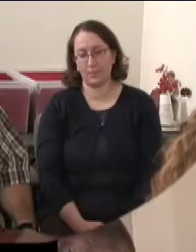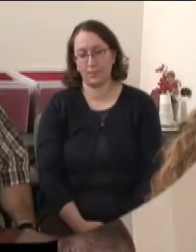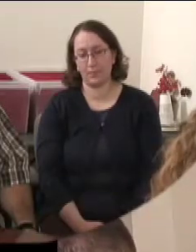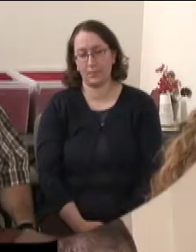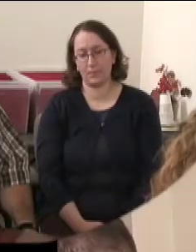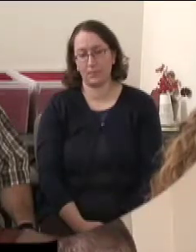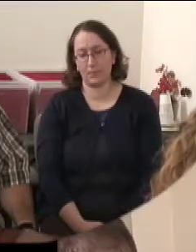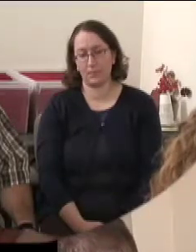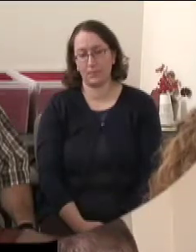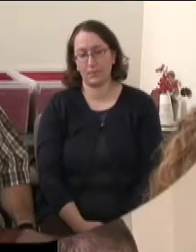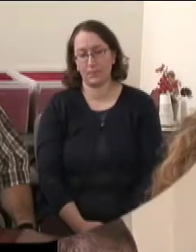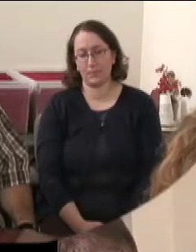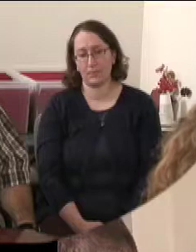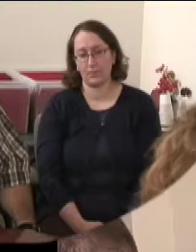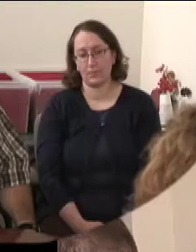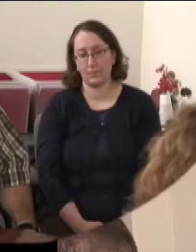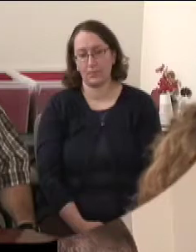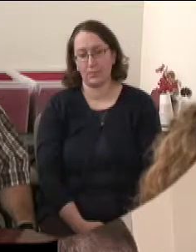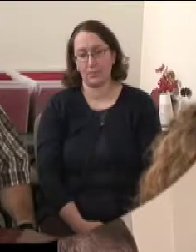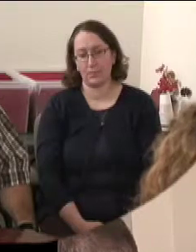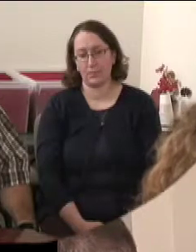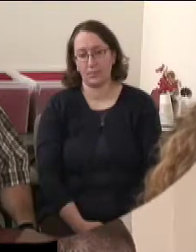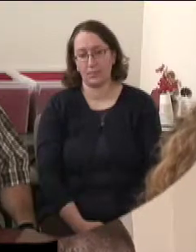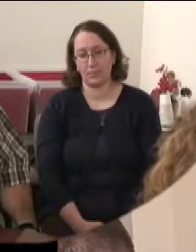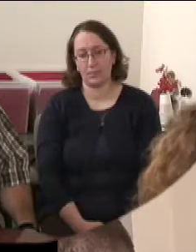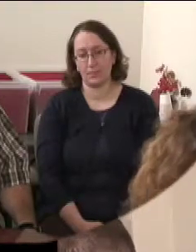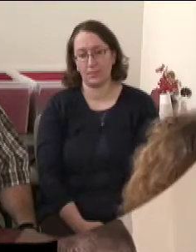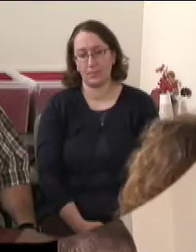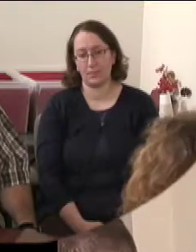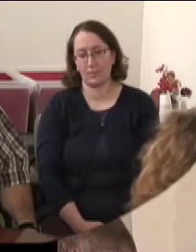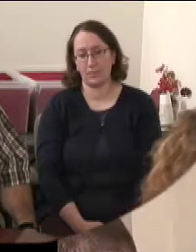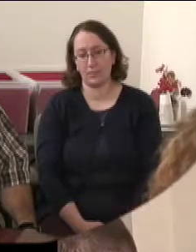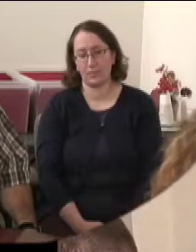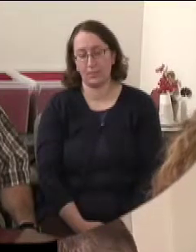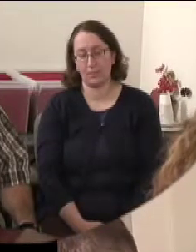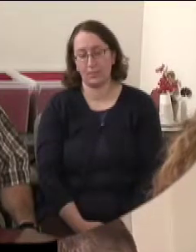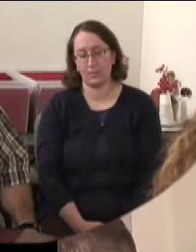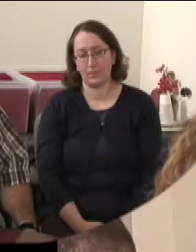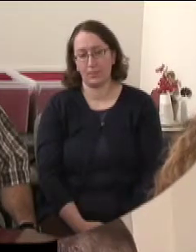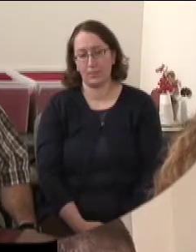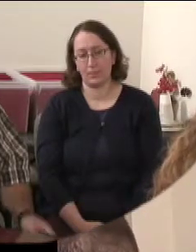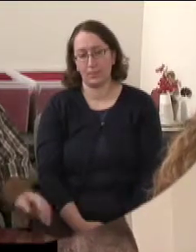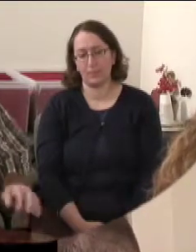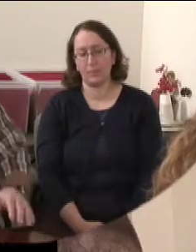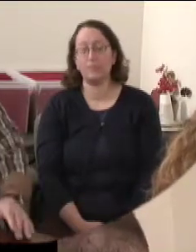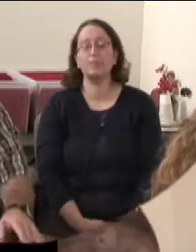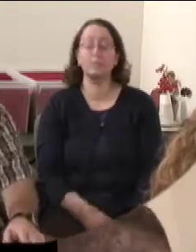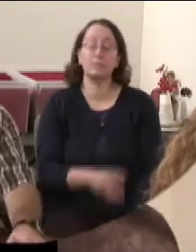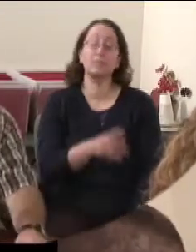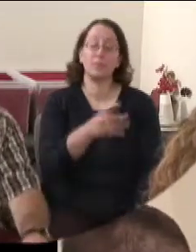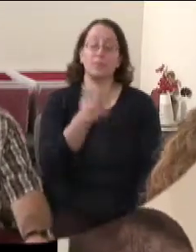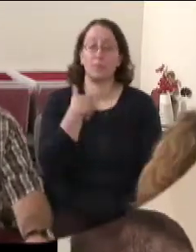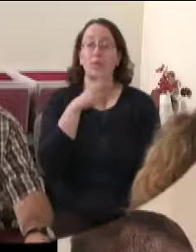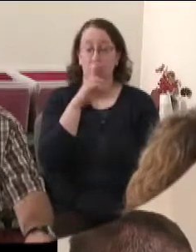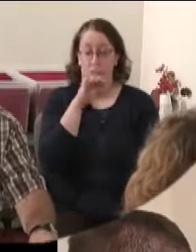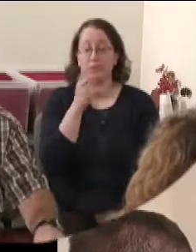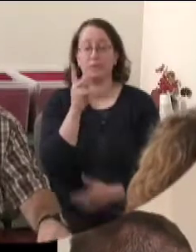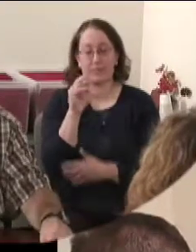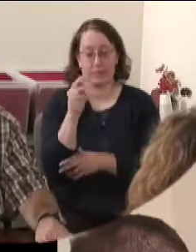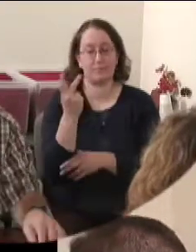So what have you looked at for employment out of state? Steven: We did, we looked at this.